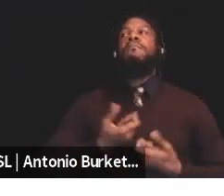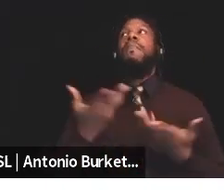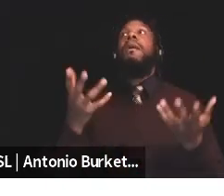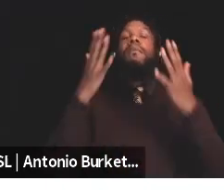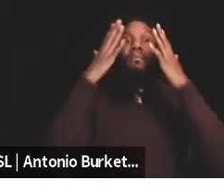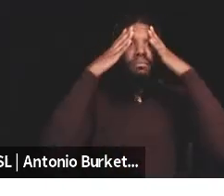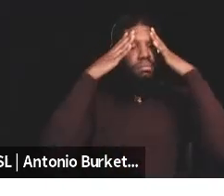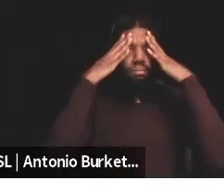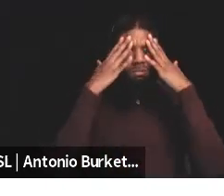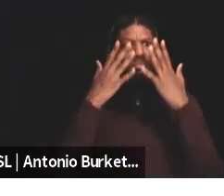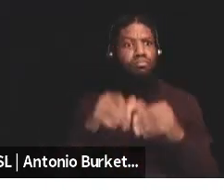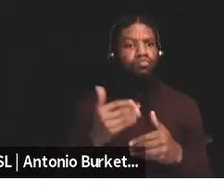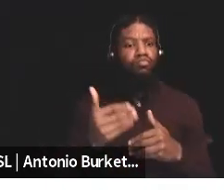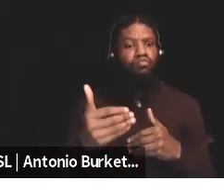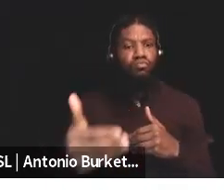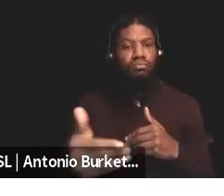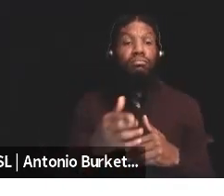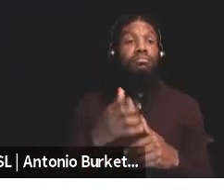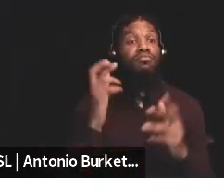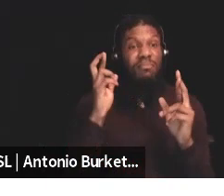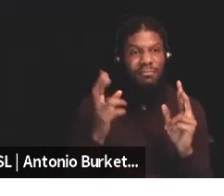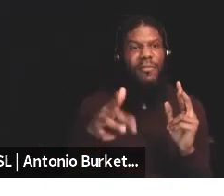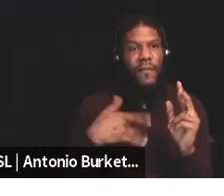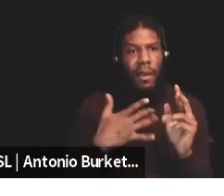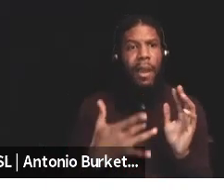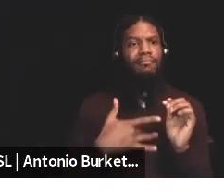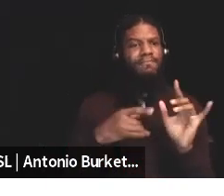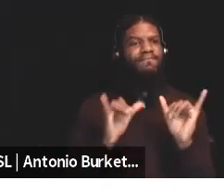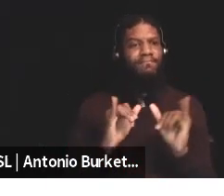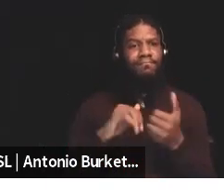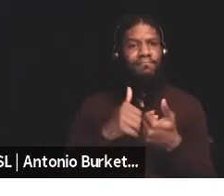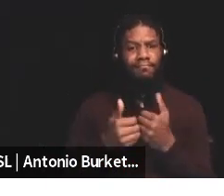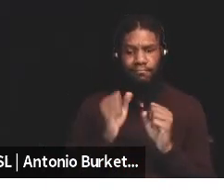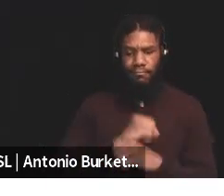within our local contexts has prompted you to think about the role interdependency plays in